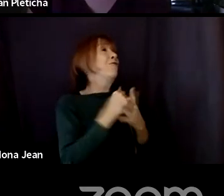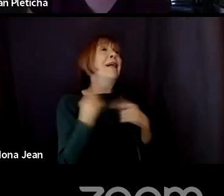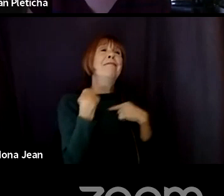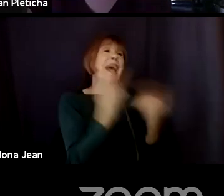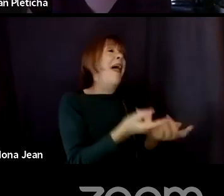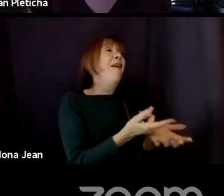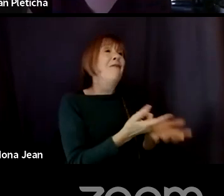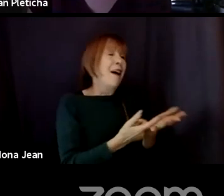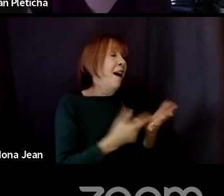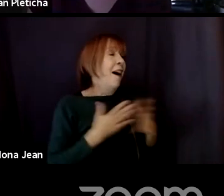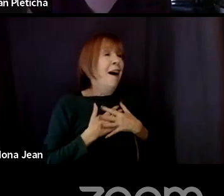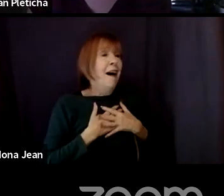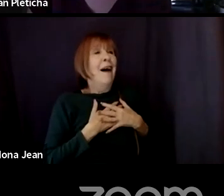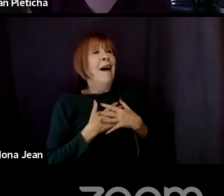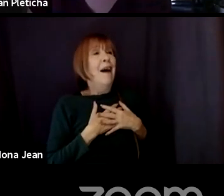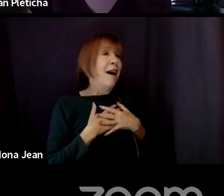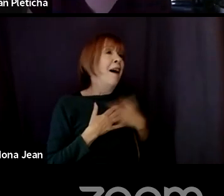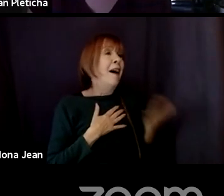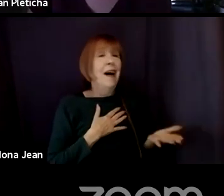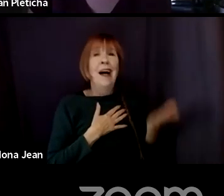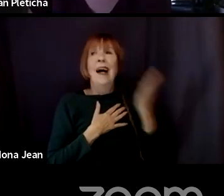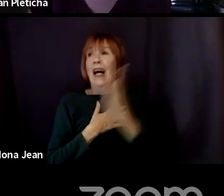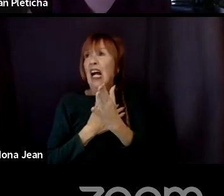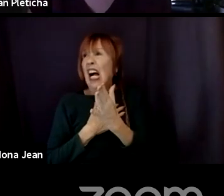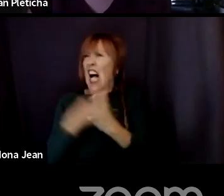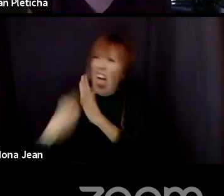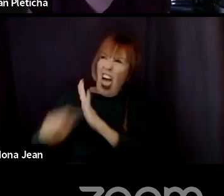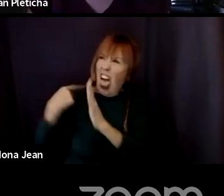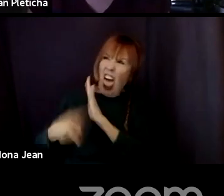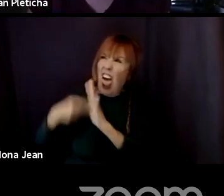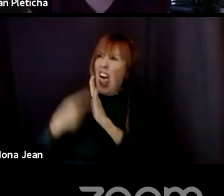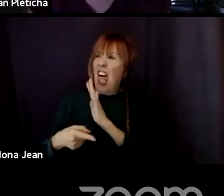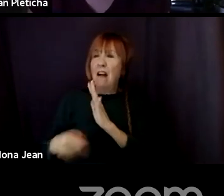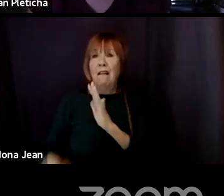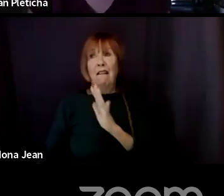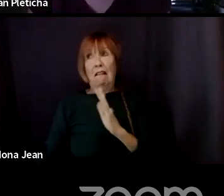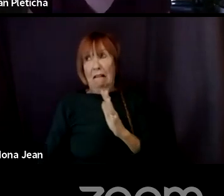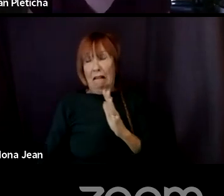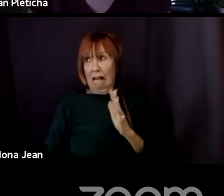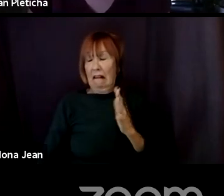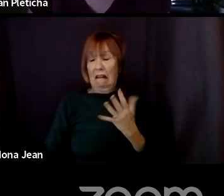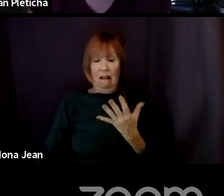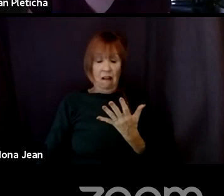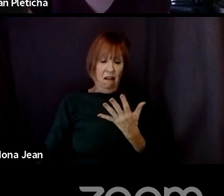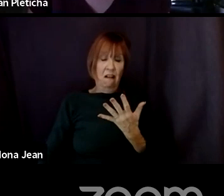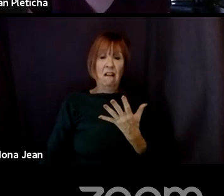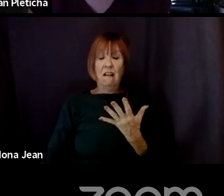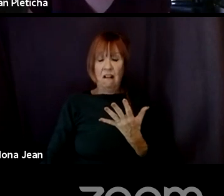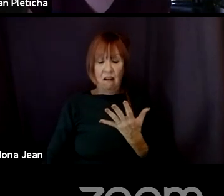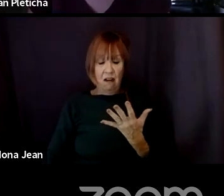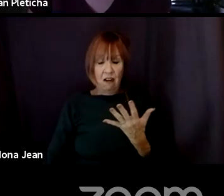You might be about to be on the verge of like, being the best writer ever. And then you get notes back and you think,